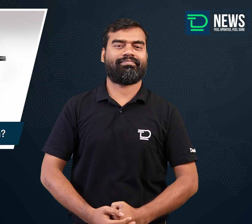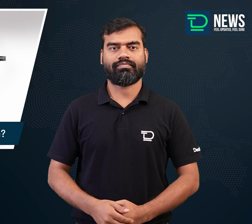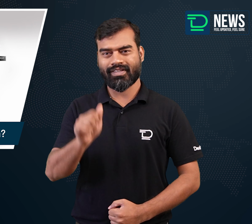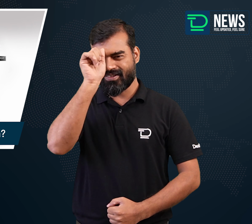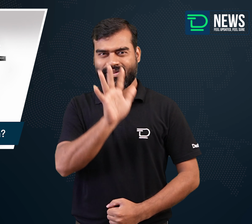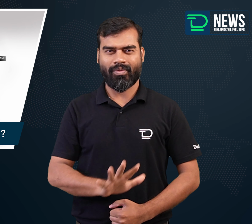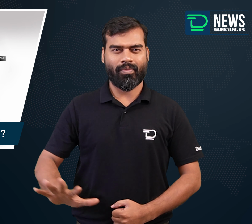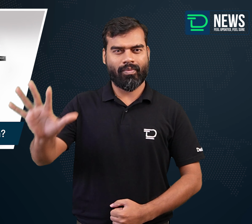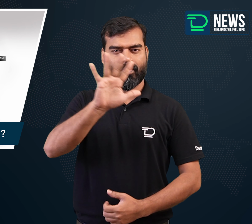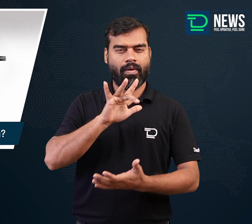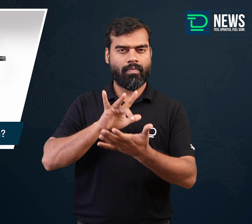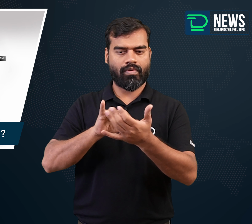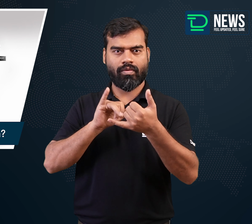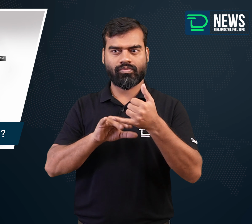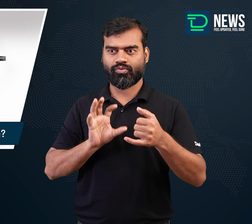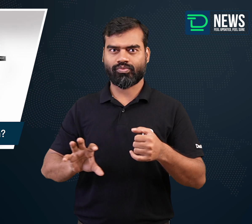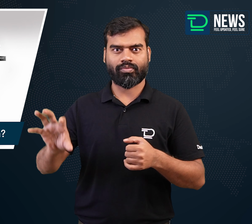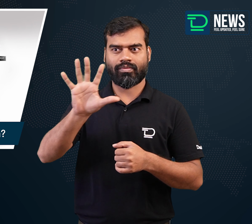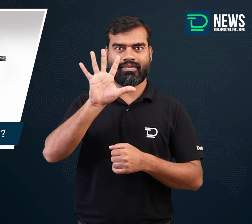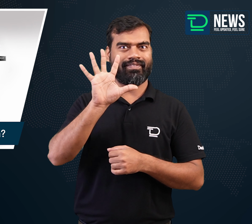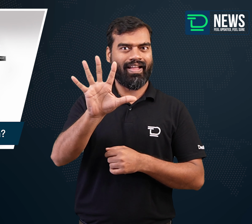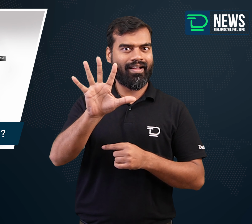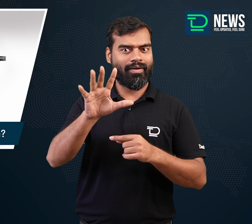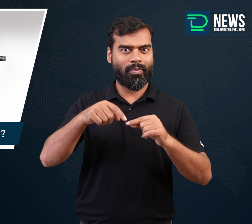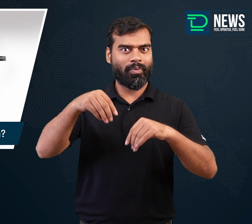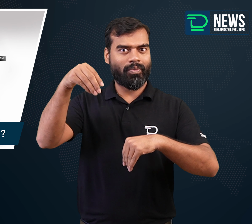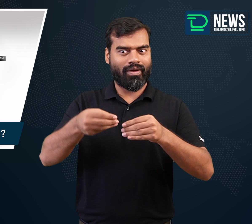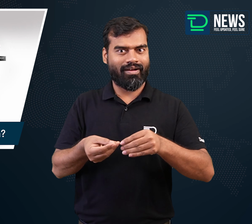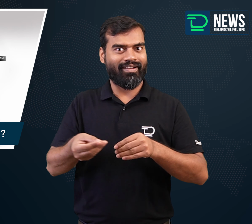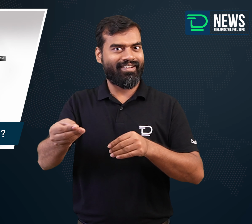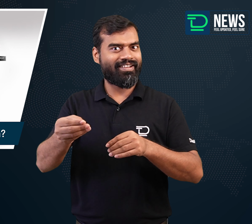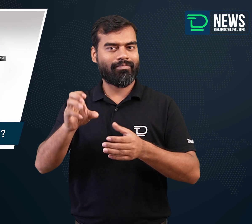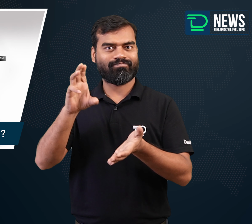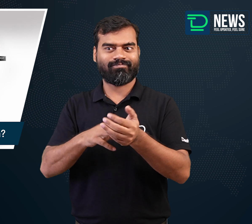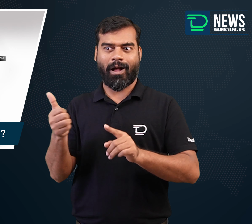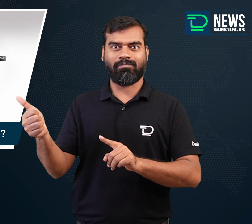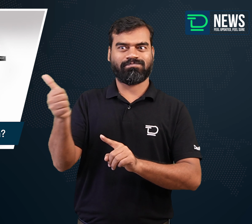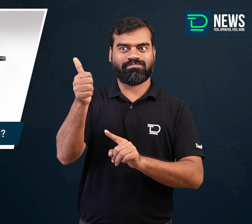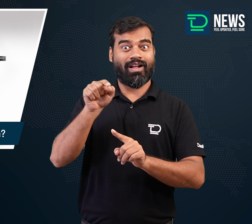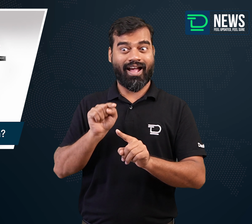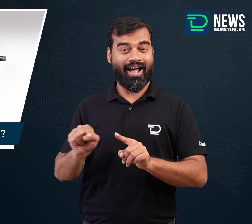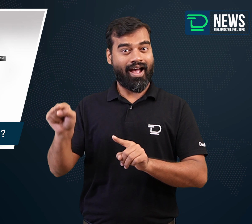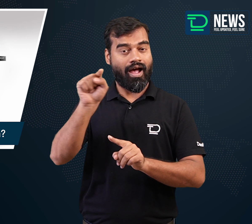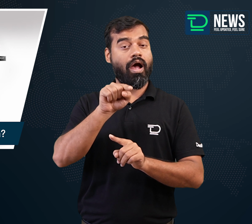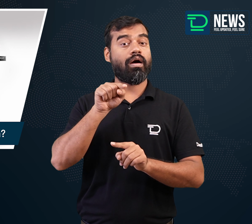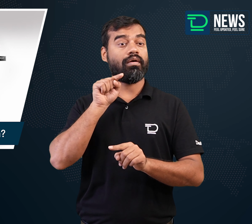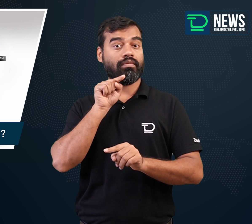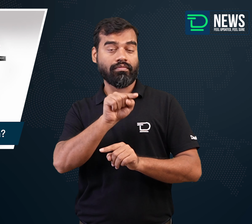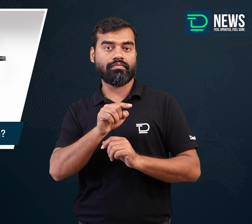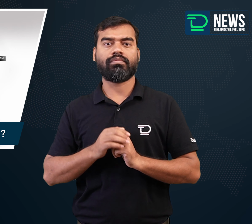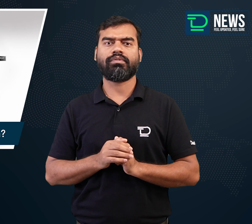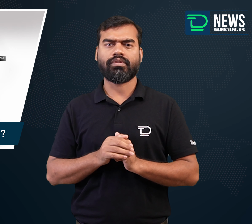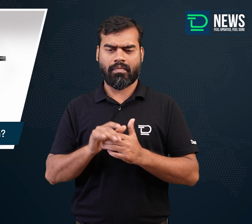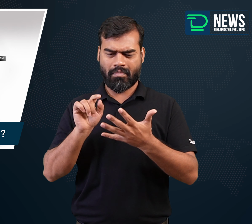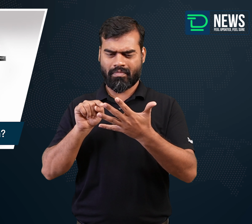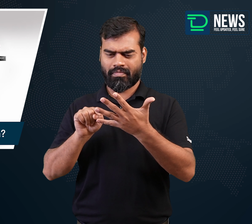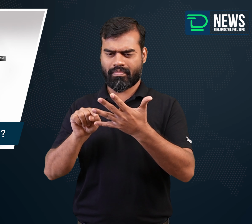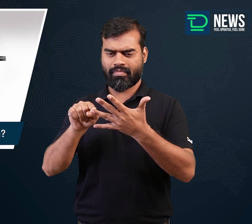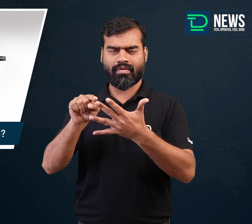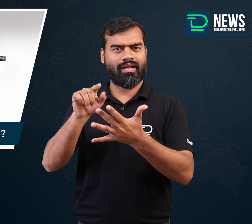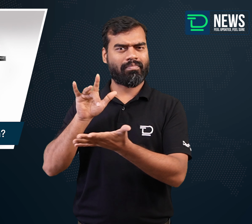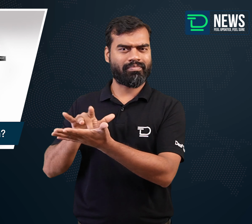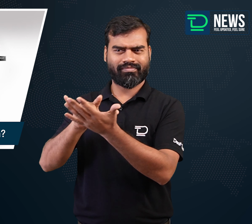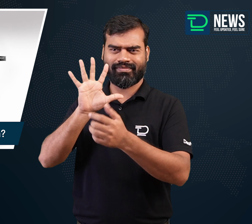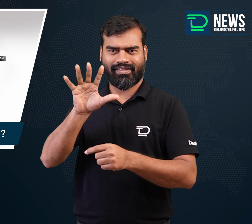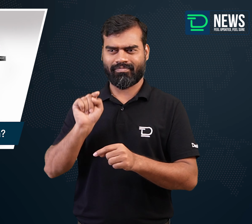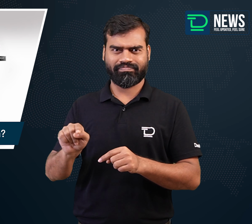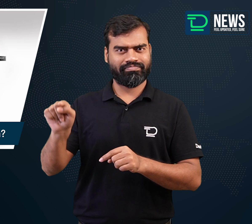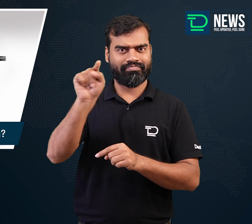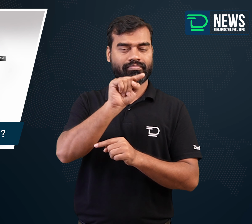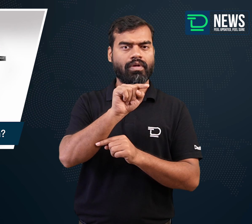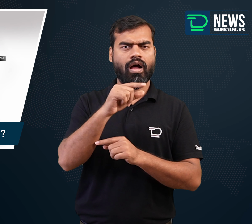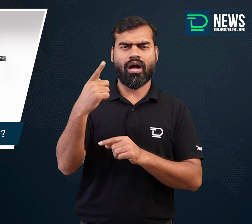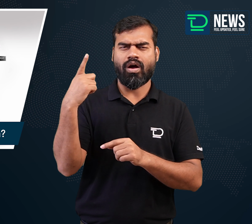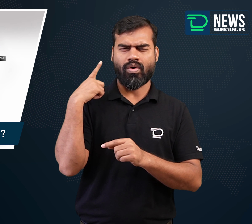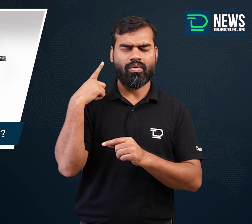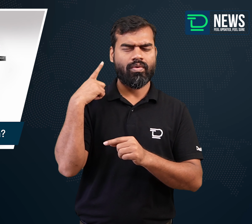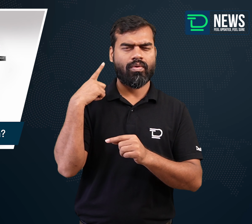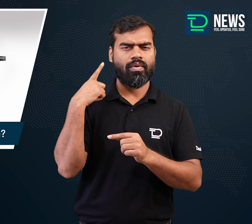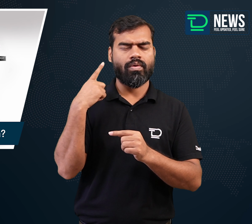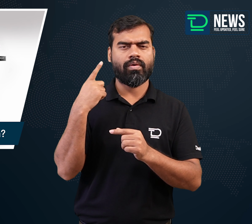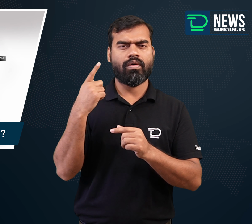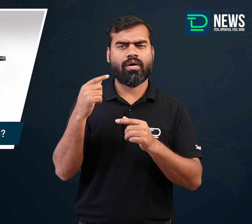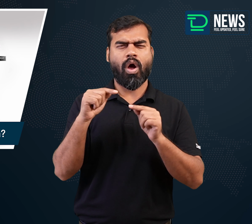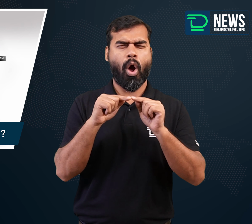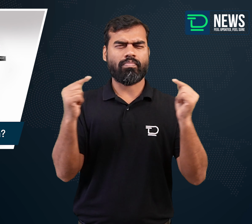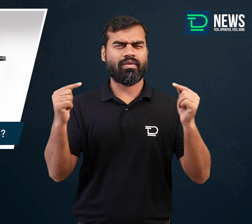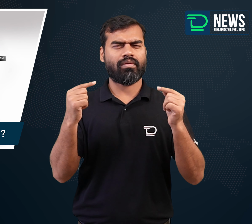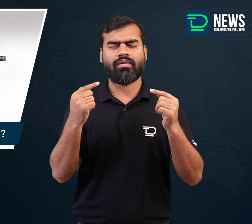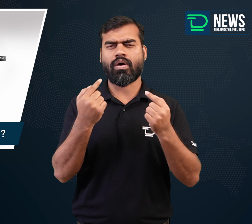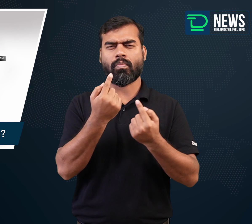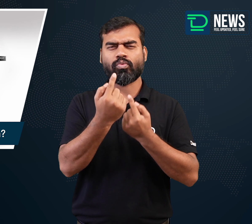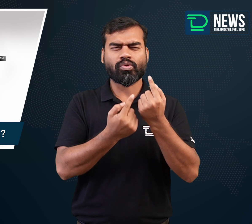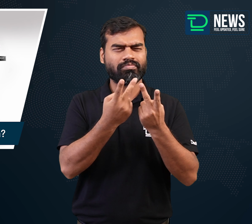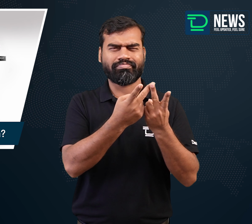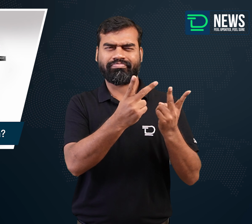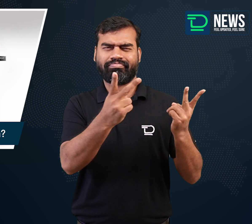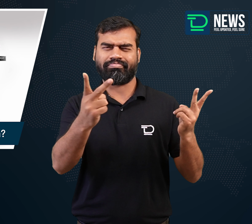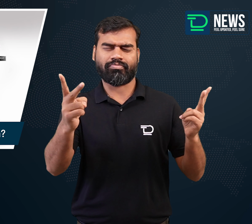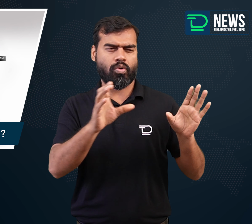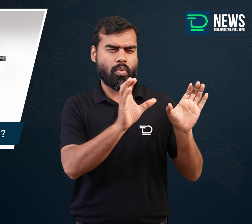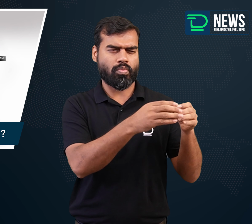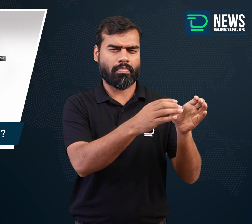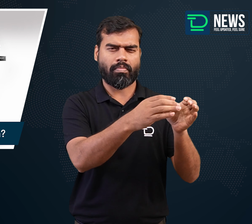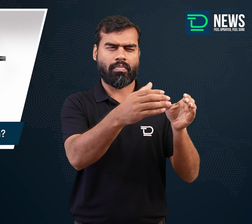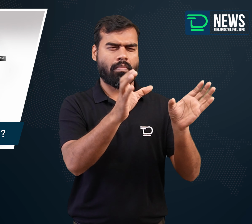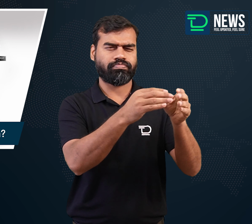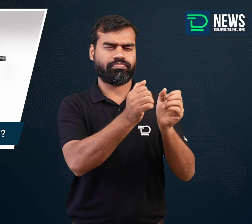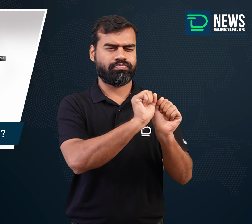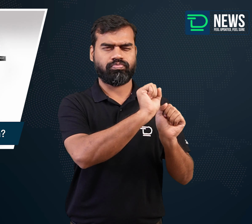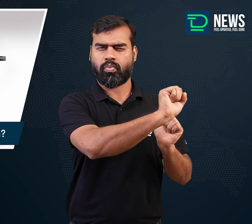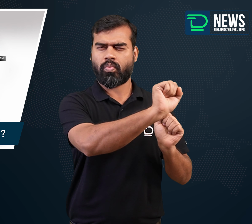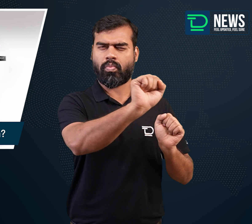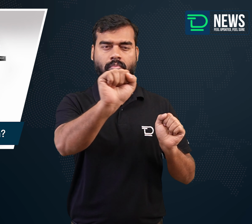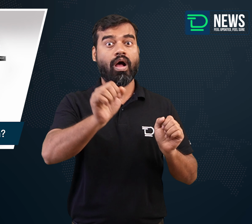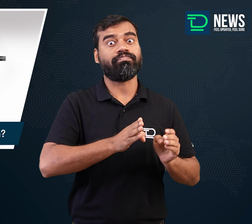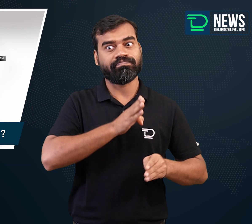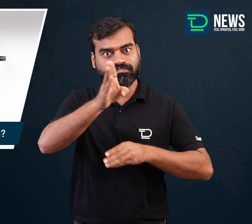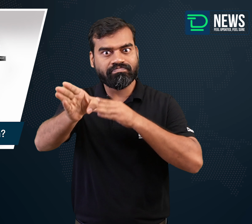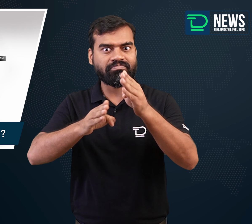All the parties are actively campaigning for the five state elections.